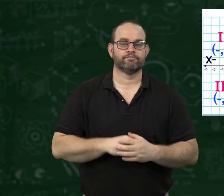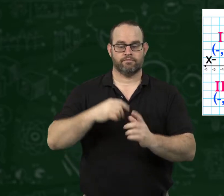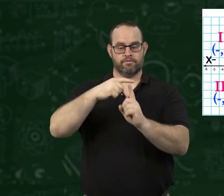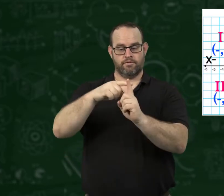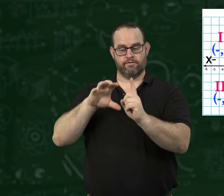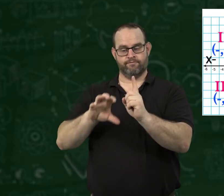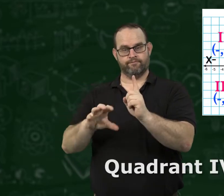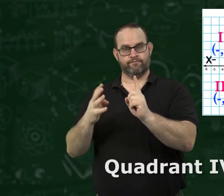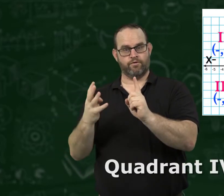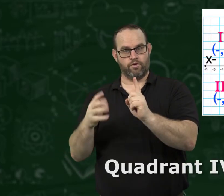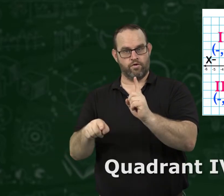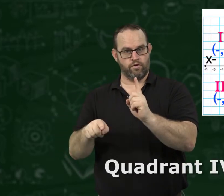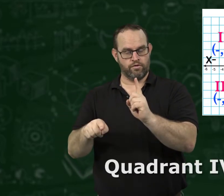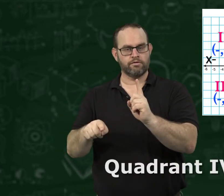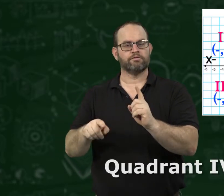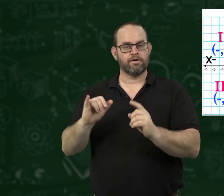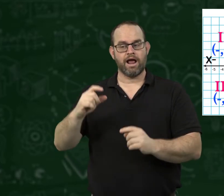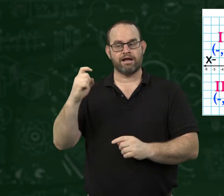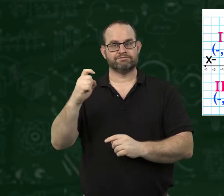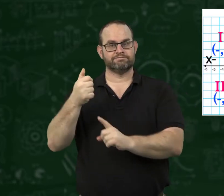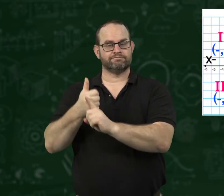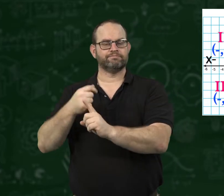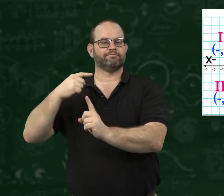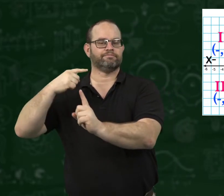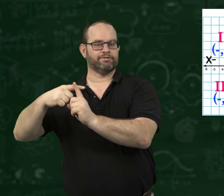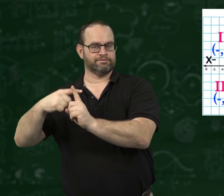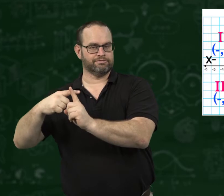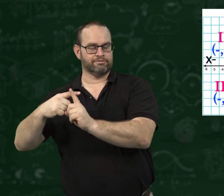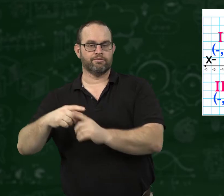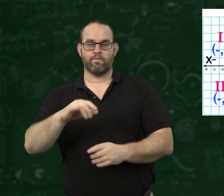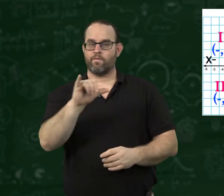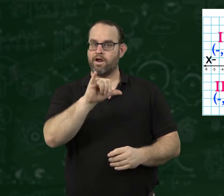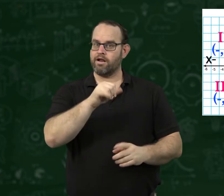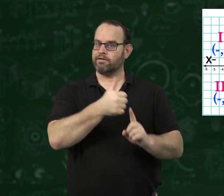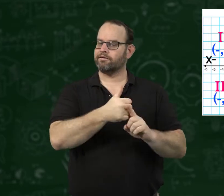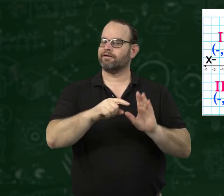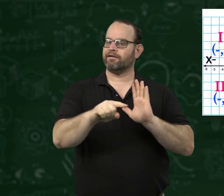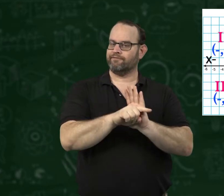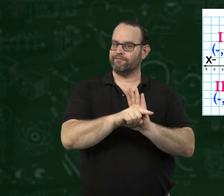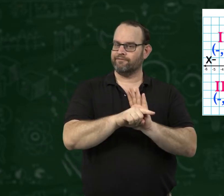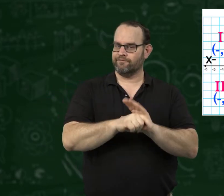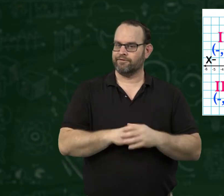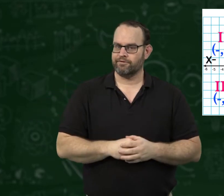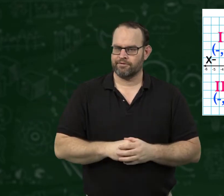In quadrant four, x has a positive value and y has a negative value.